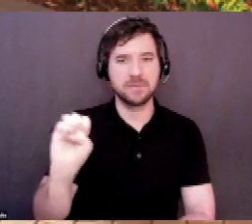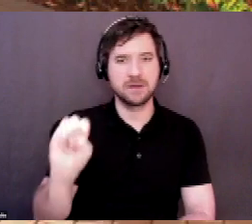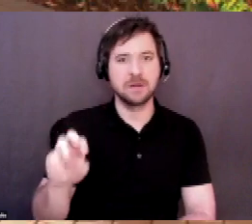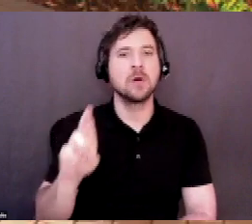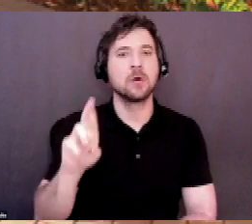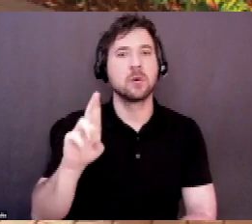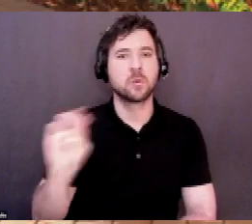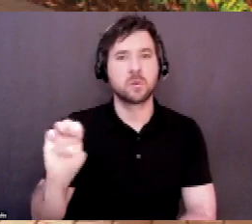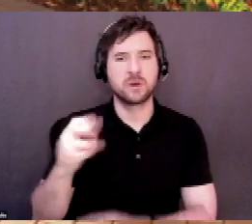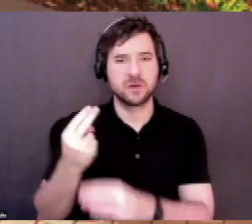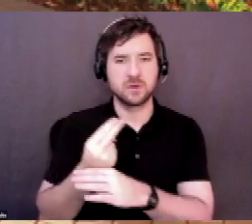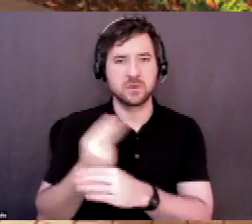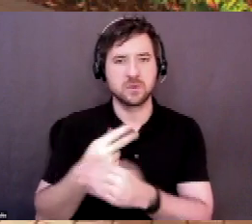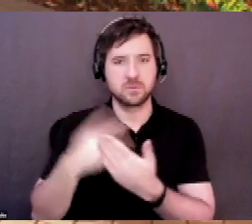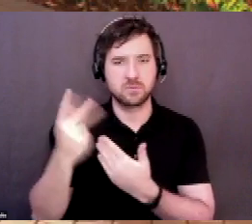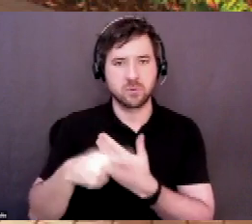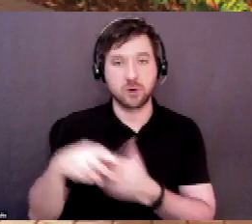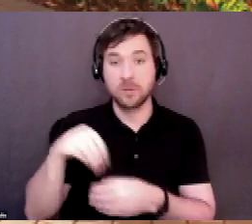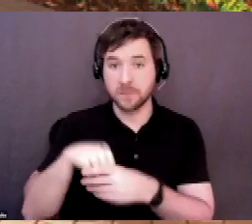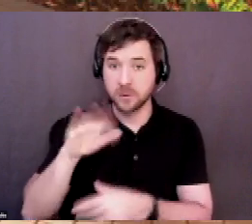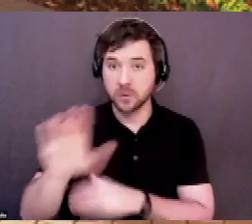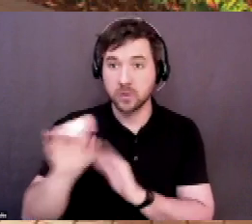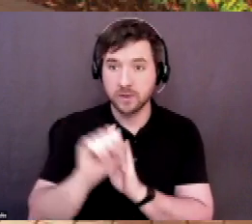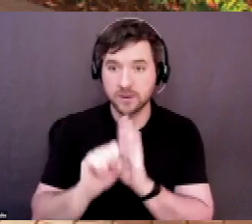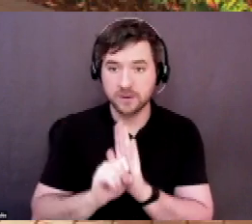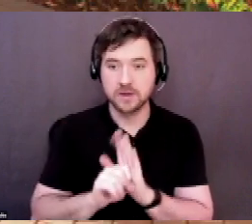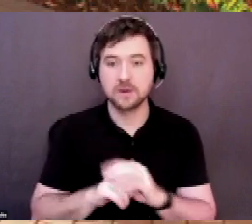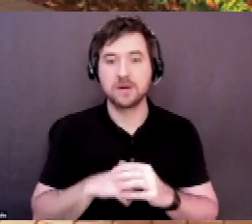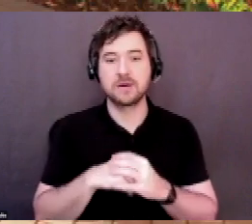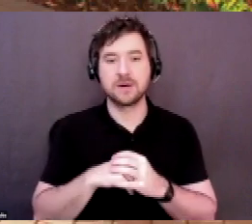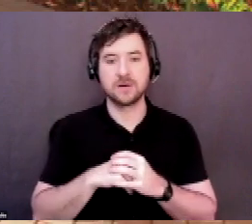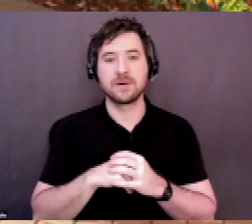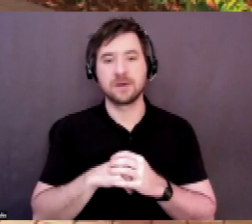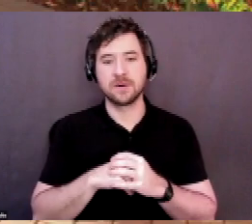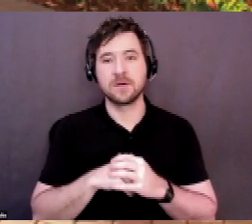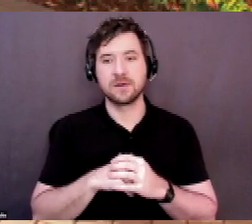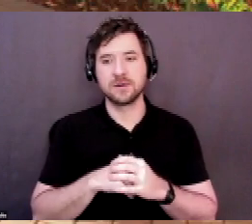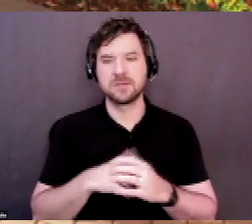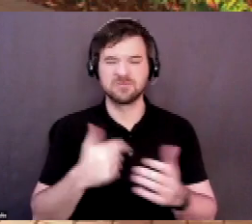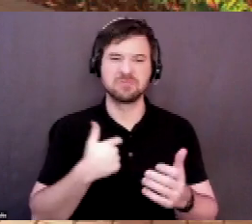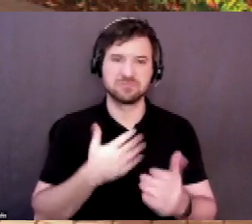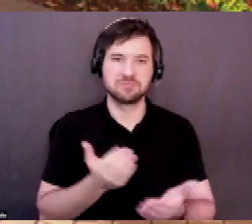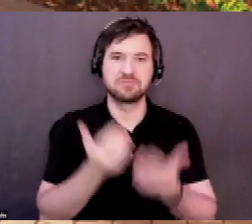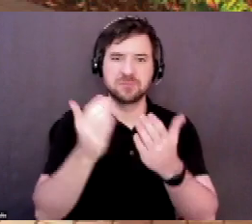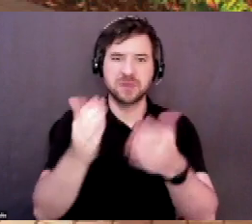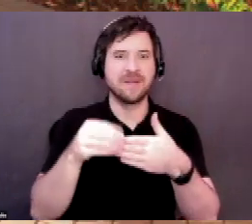I really do suggest flexibility around mobility equipment.